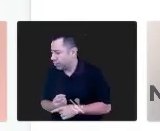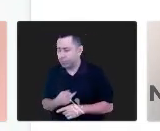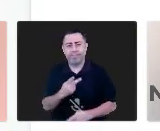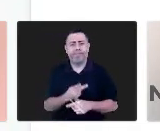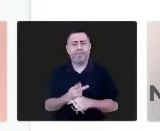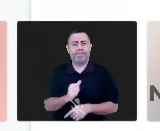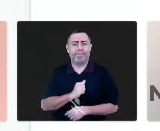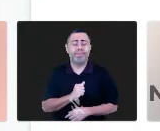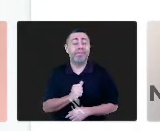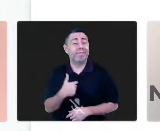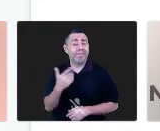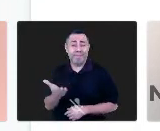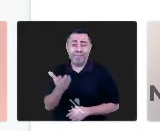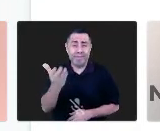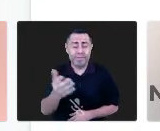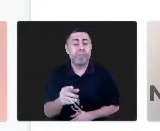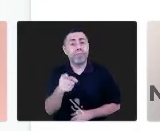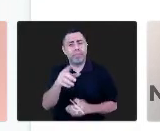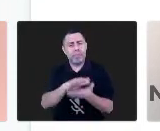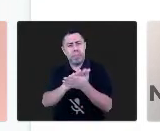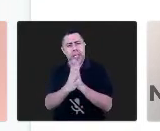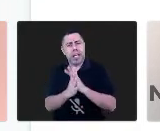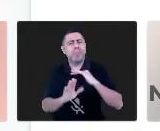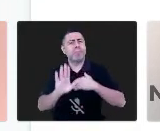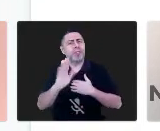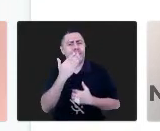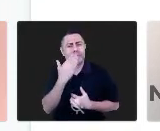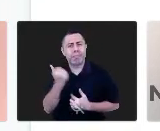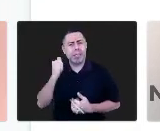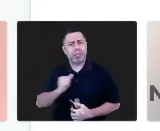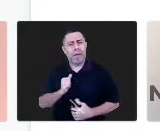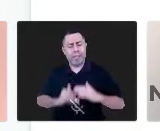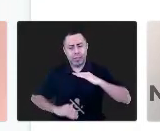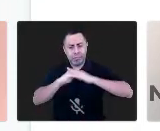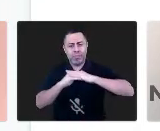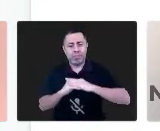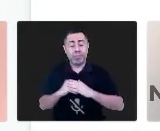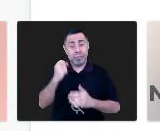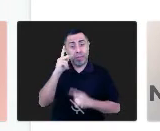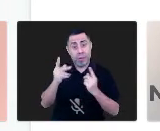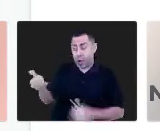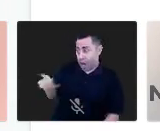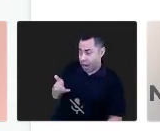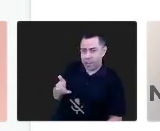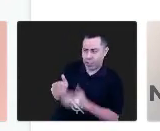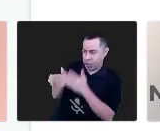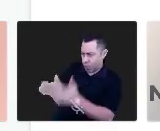people hire people that they enjoy working with and if you're feeling down in the dumps or you're having a hard time you're stressed out it's hard to have that energy be out there when you're doing